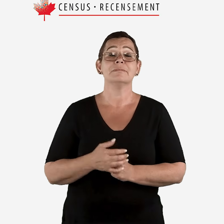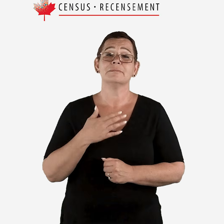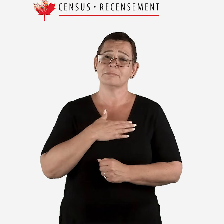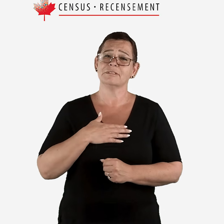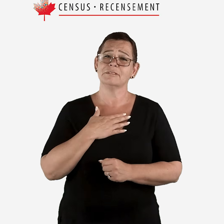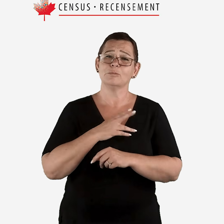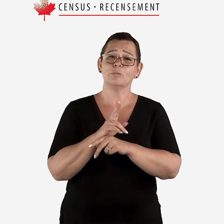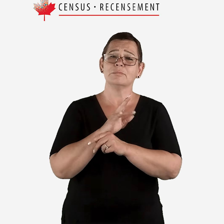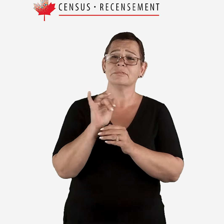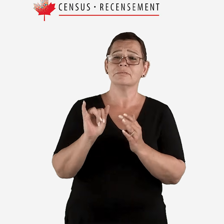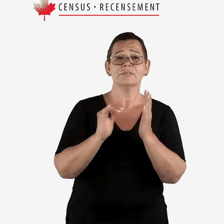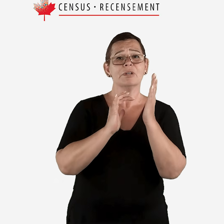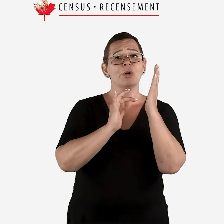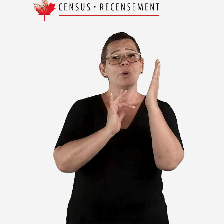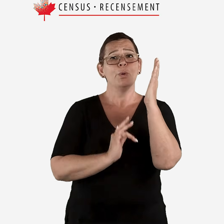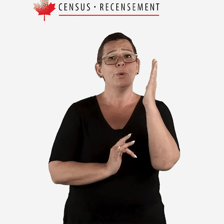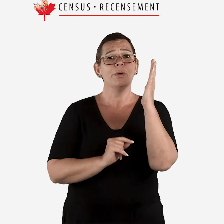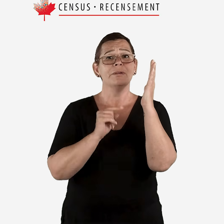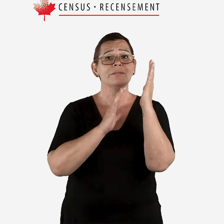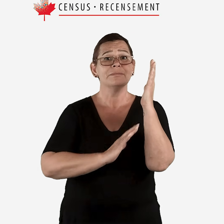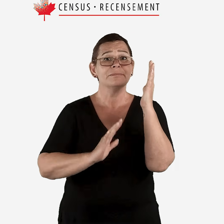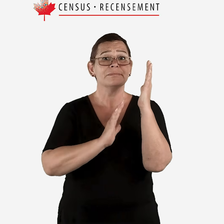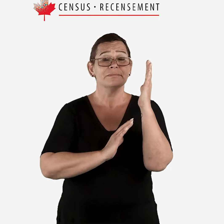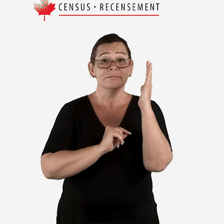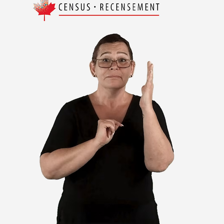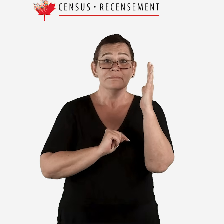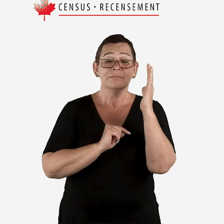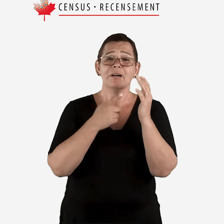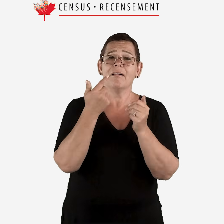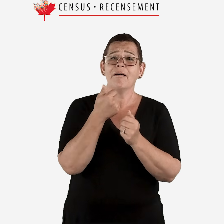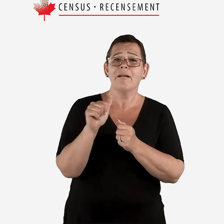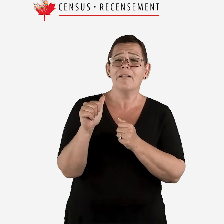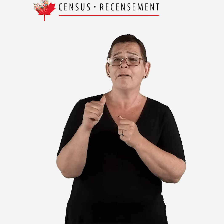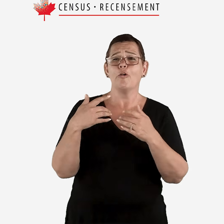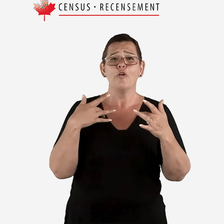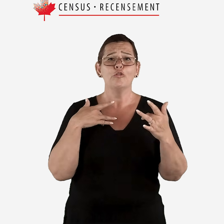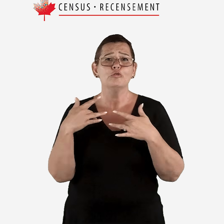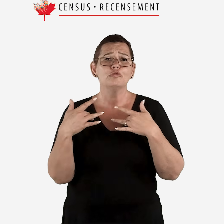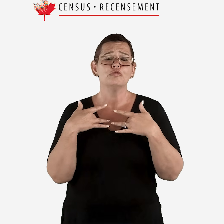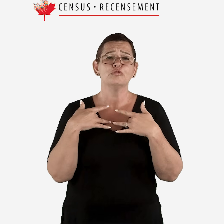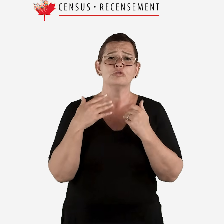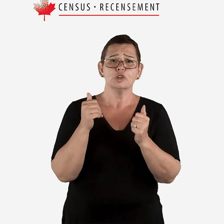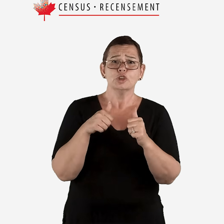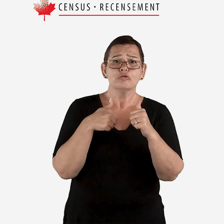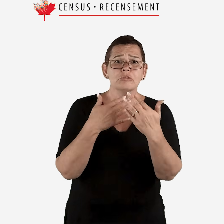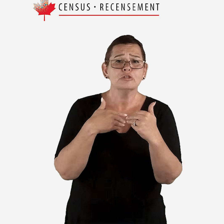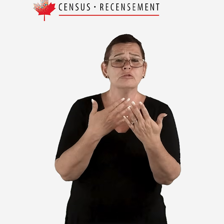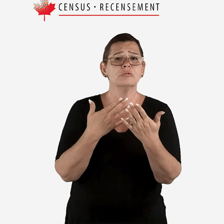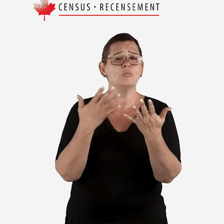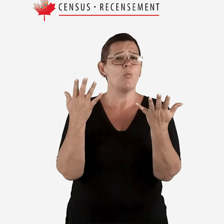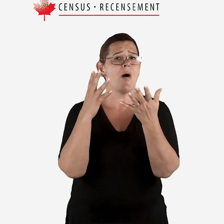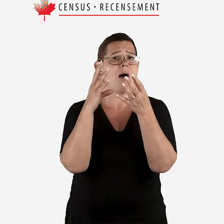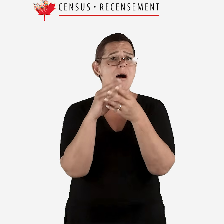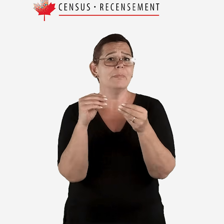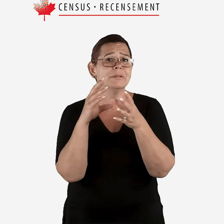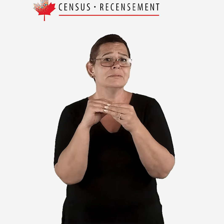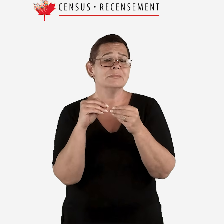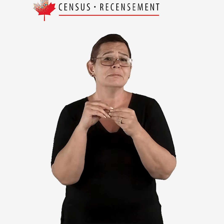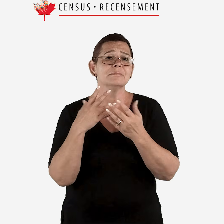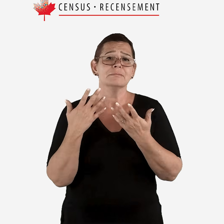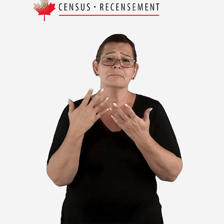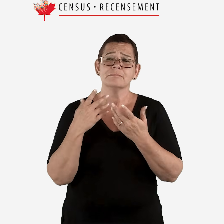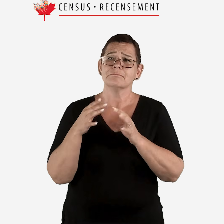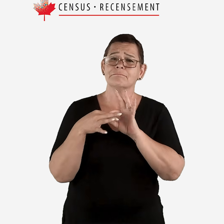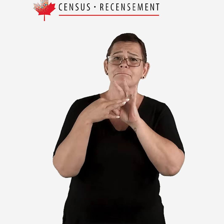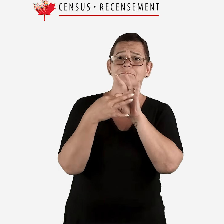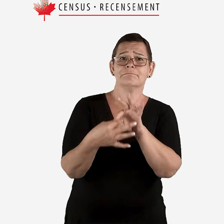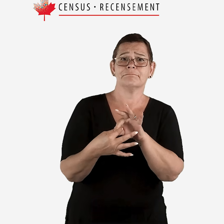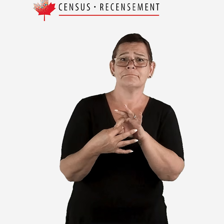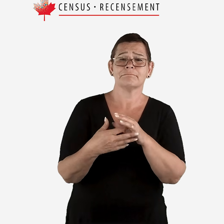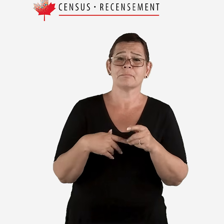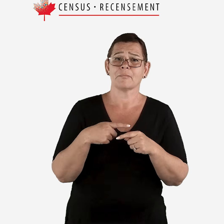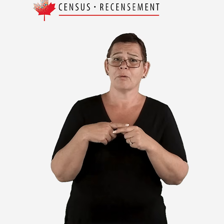Please use the space provided below if you have concerns, suggestions or comments to make about: